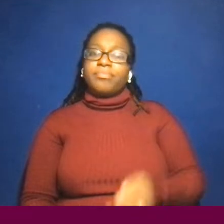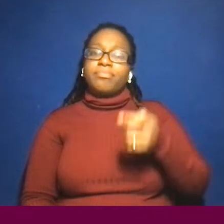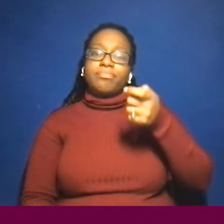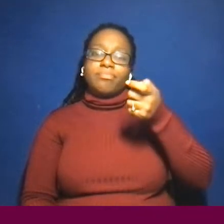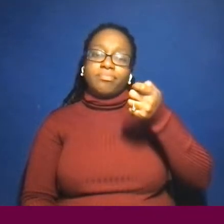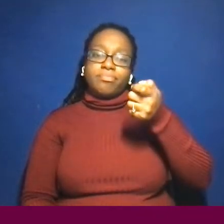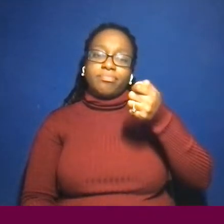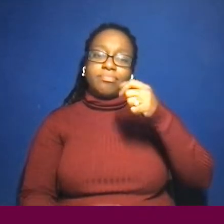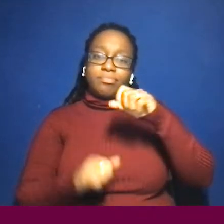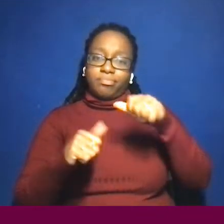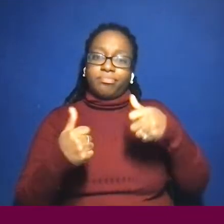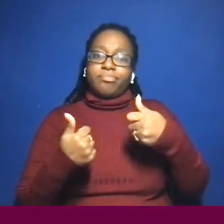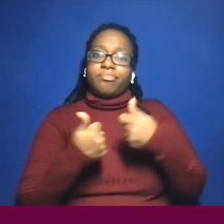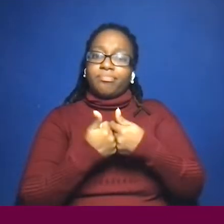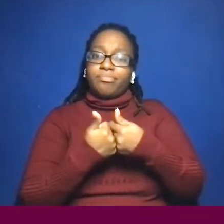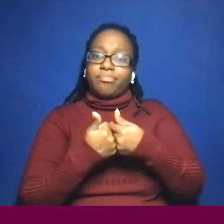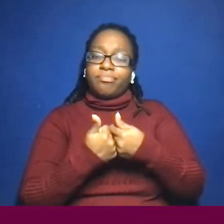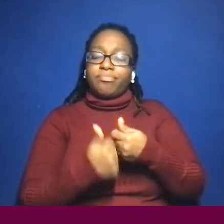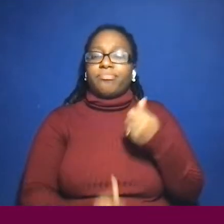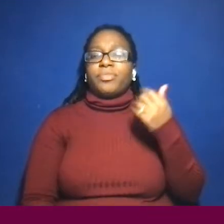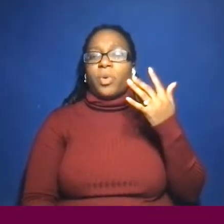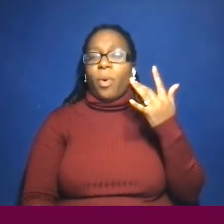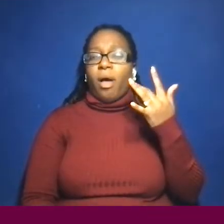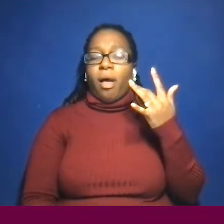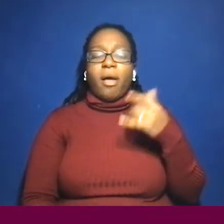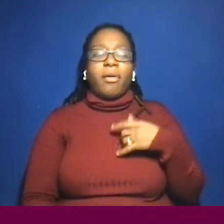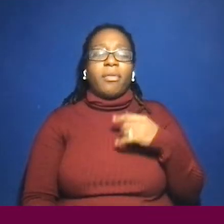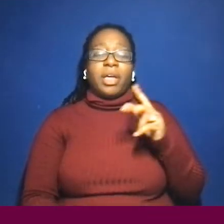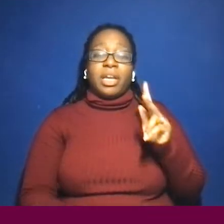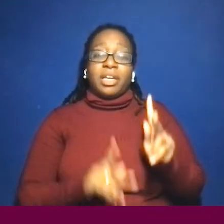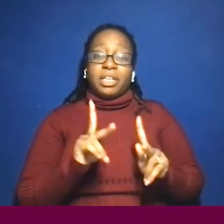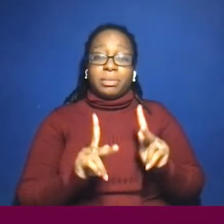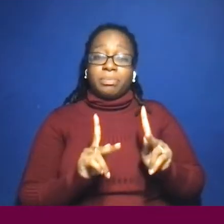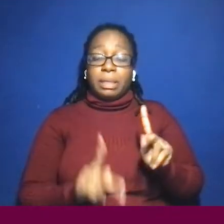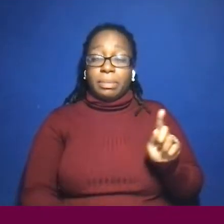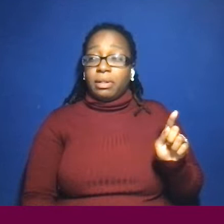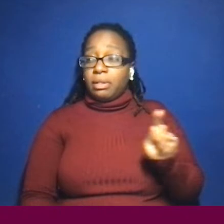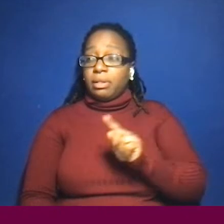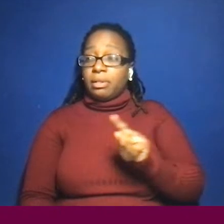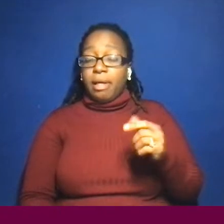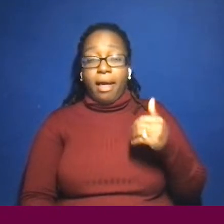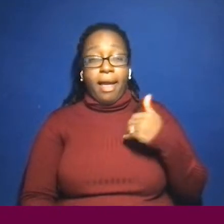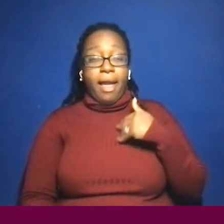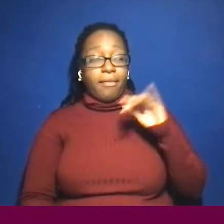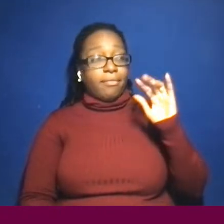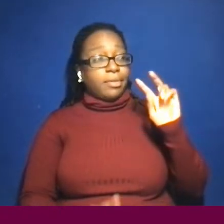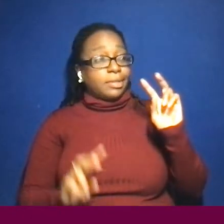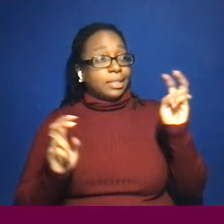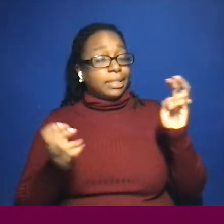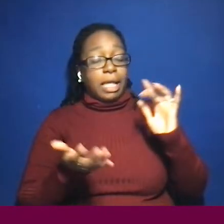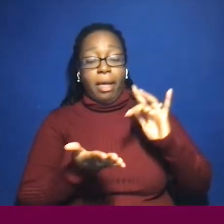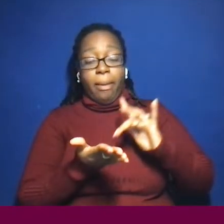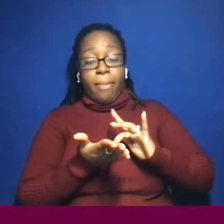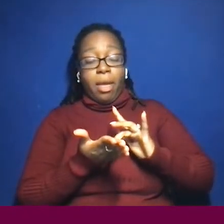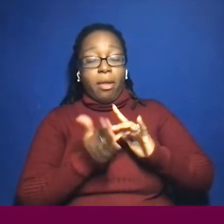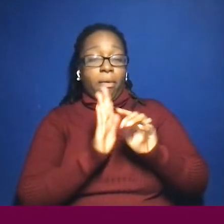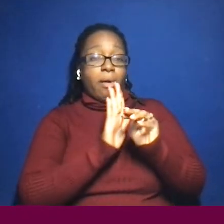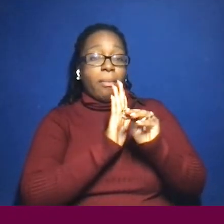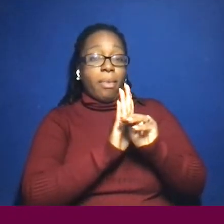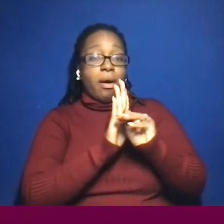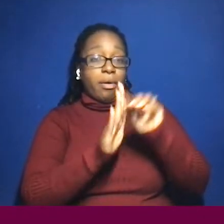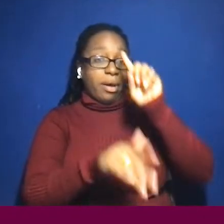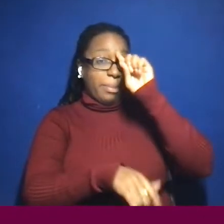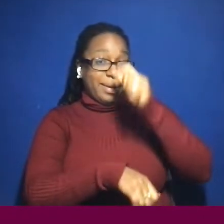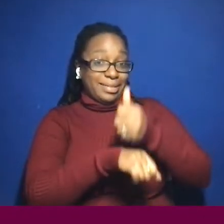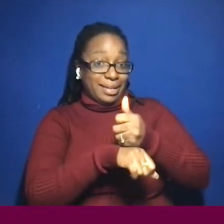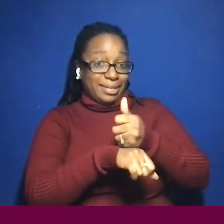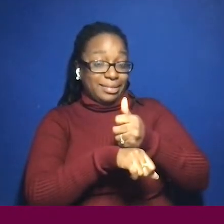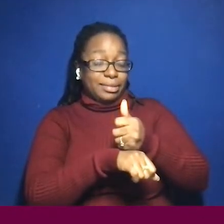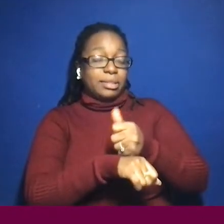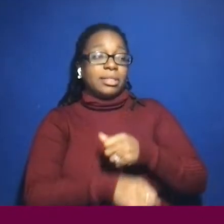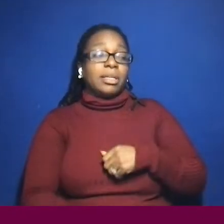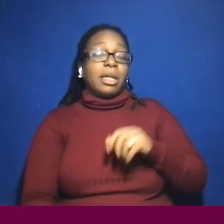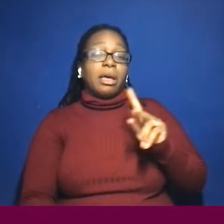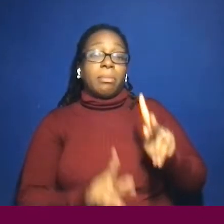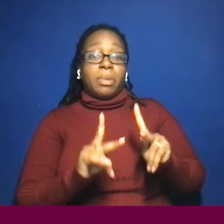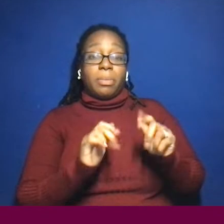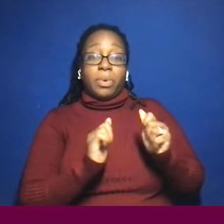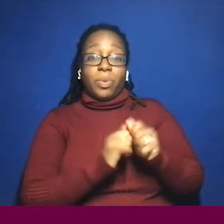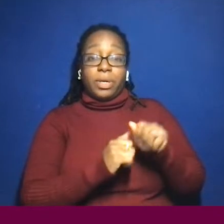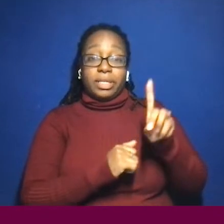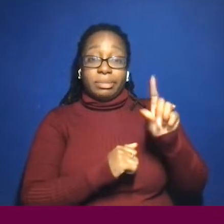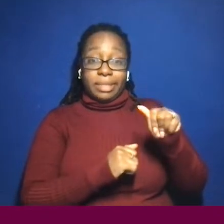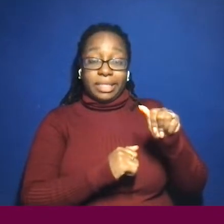still has this medical model mindset that people with disabilities need to be planned for rather